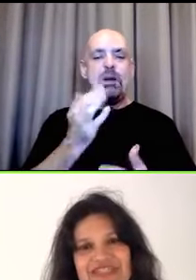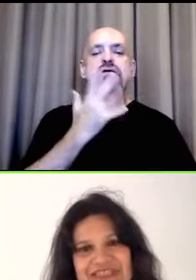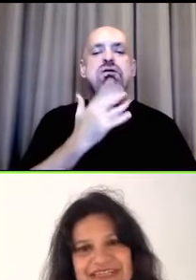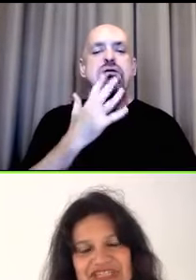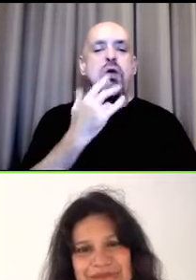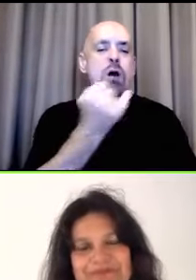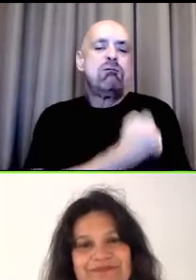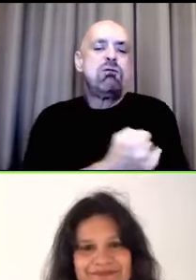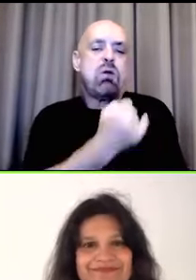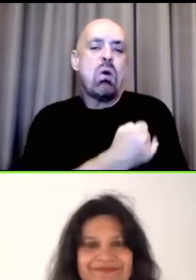Amnesty International and the